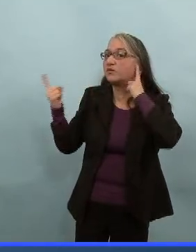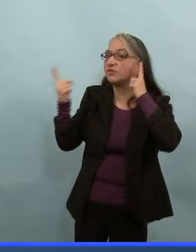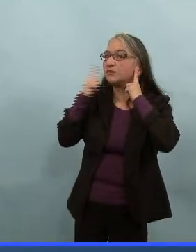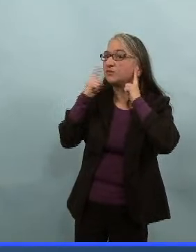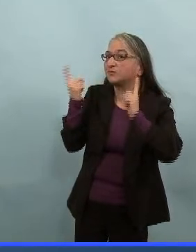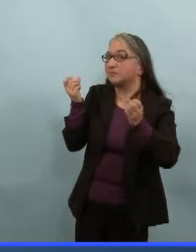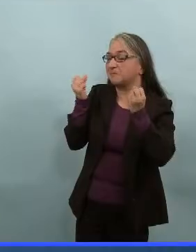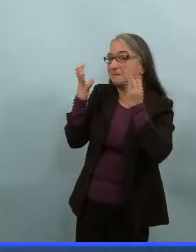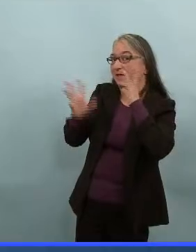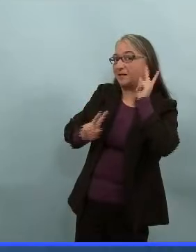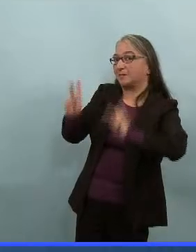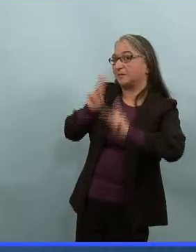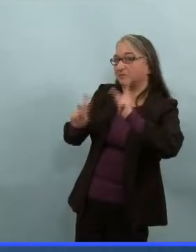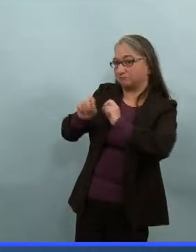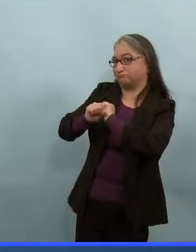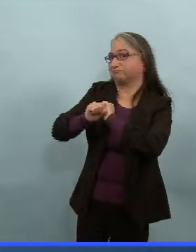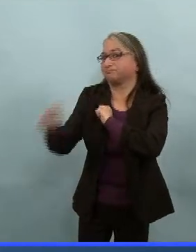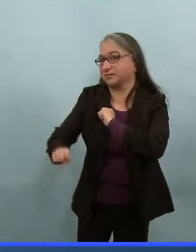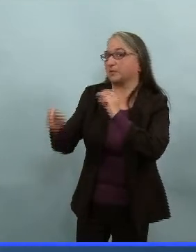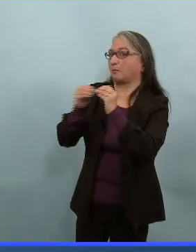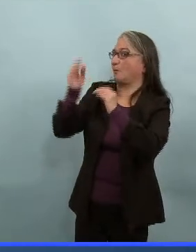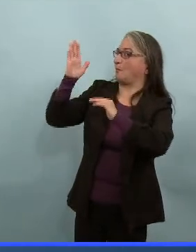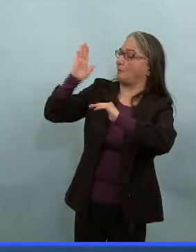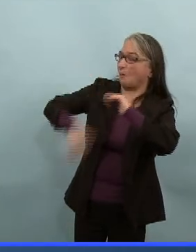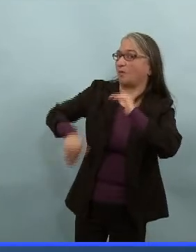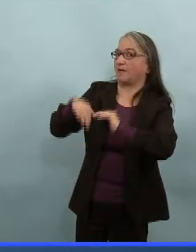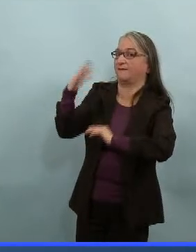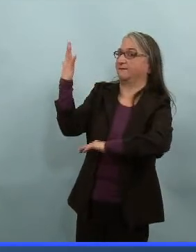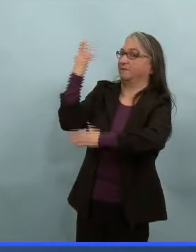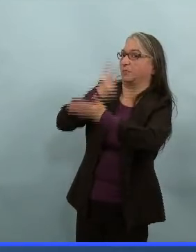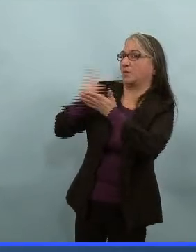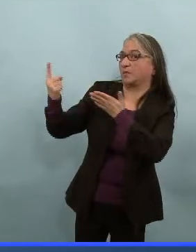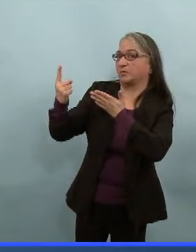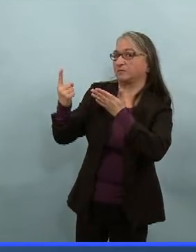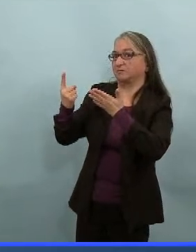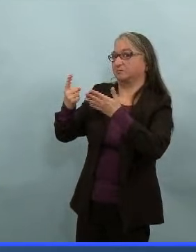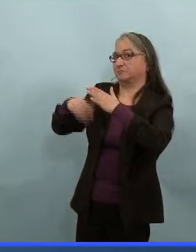max what's the minimum sort of how long how long have people been waiting for for their results